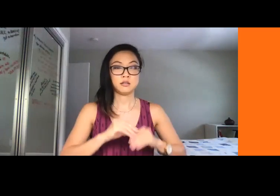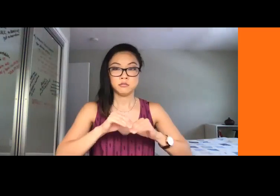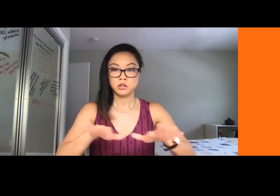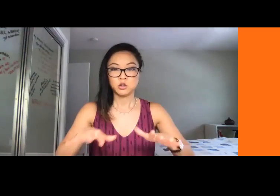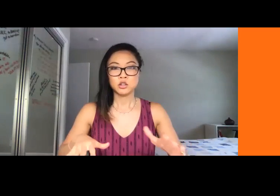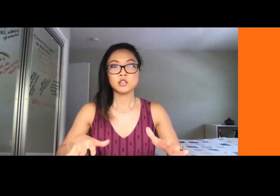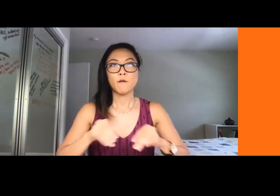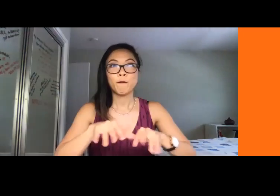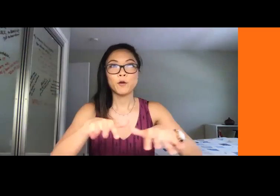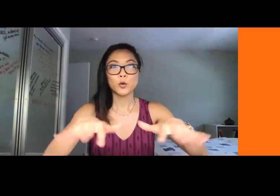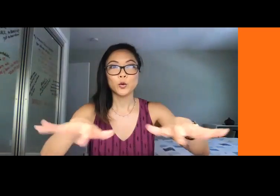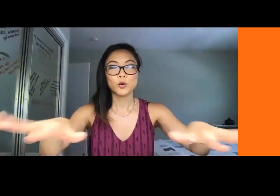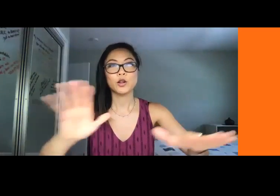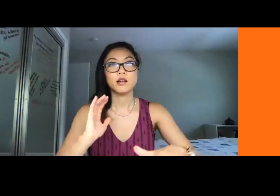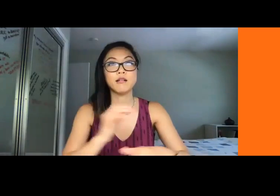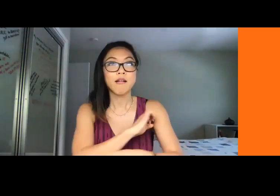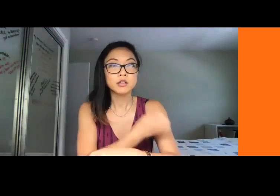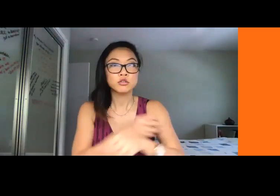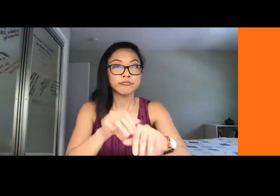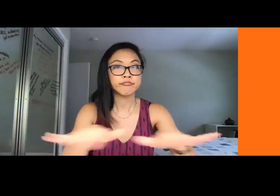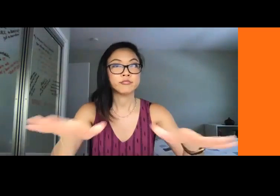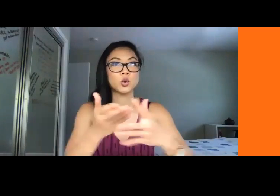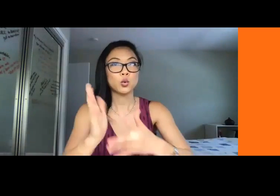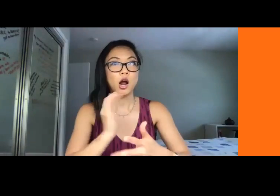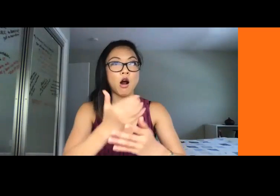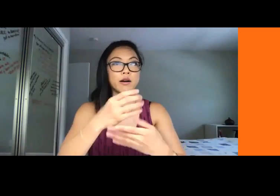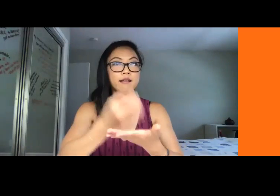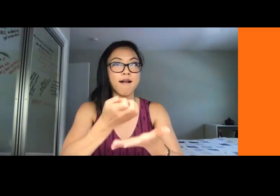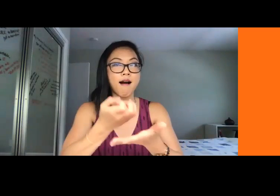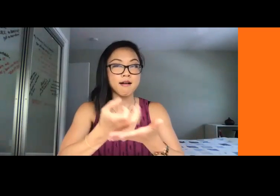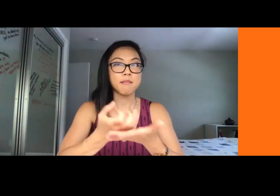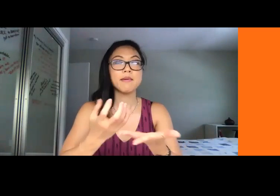So far dance NYC through this campaign has released a